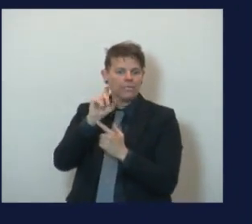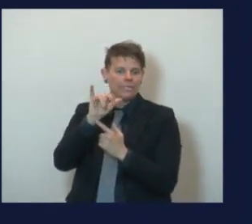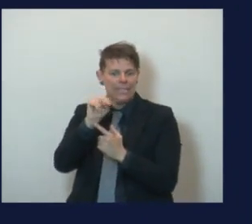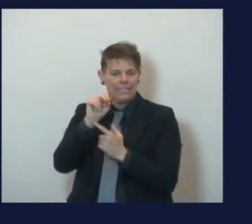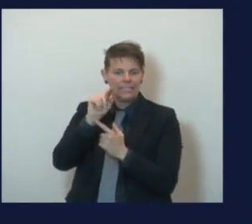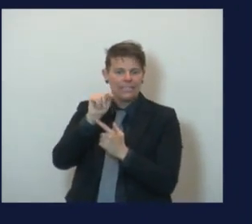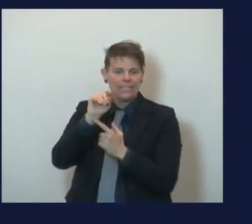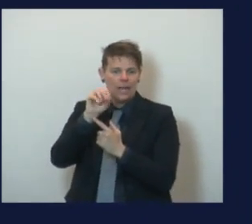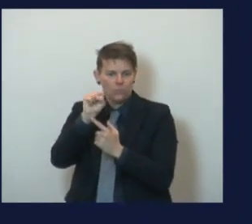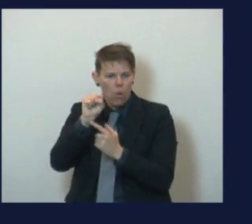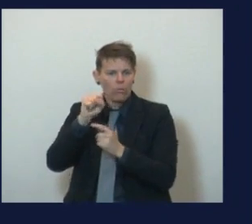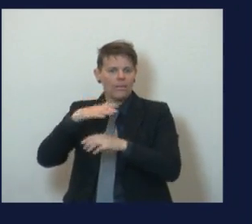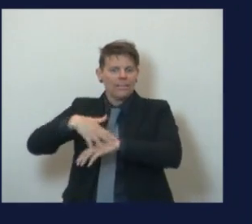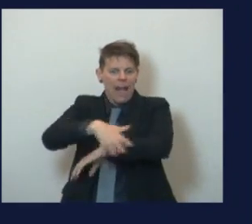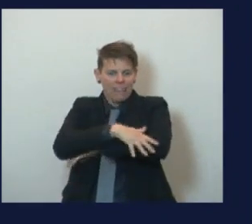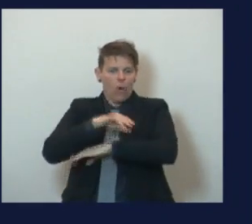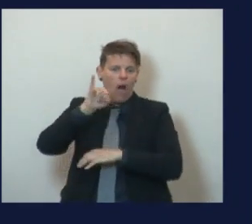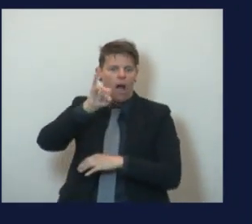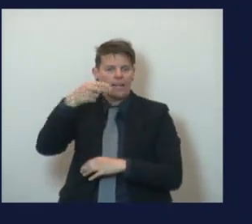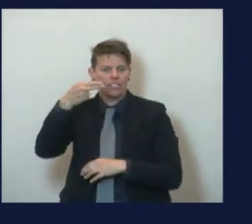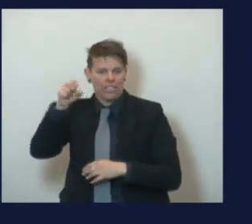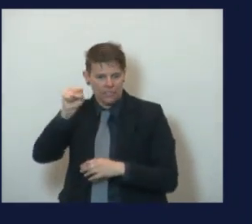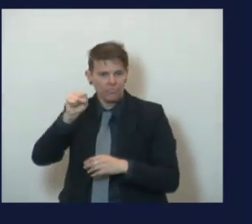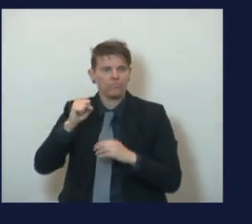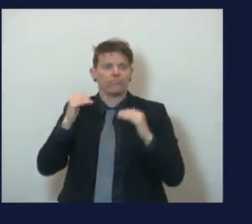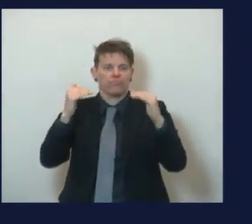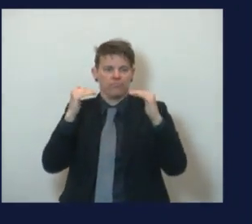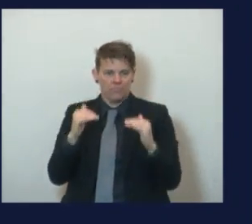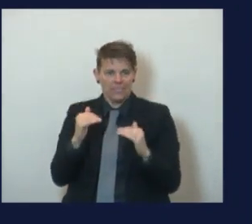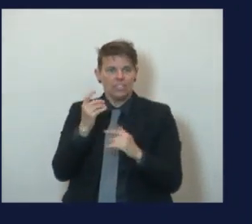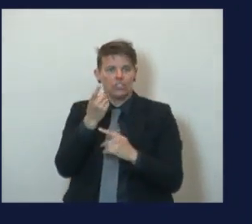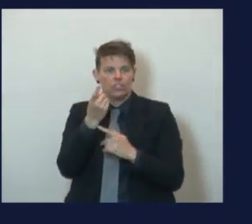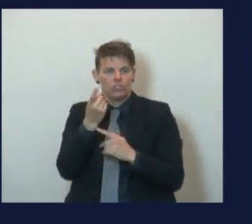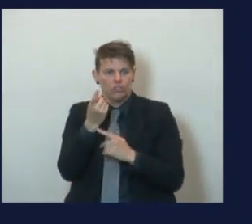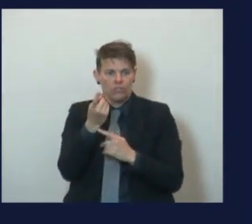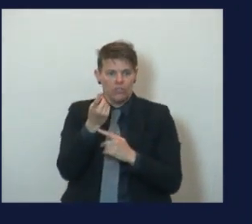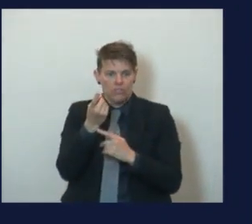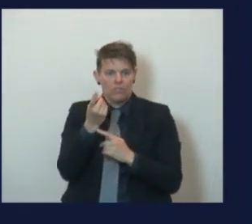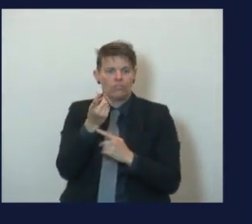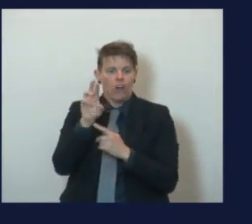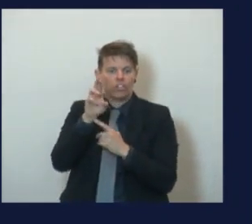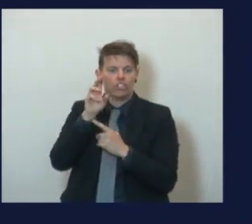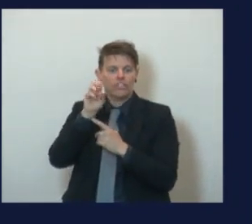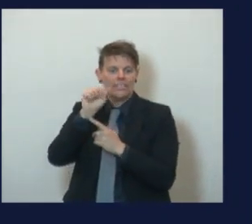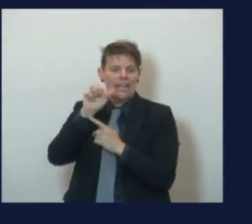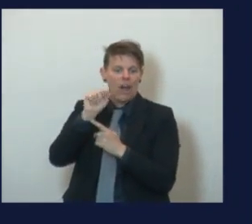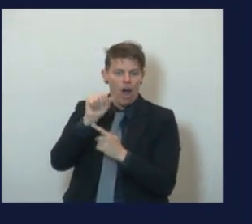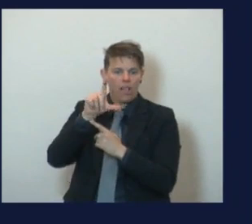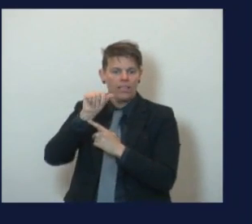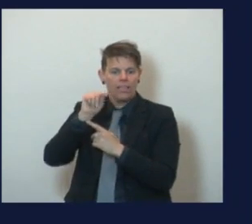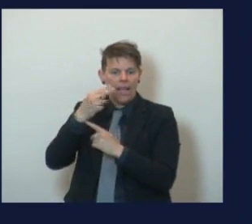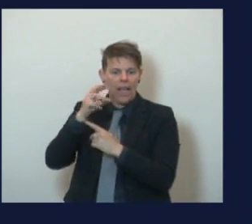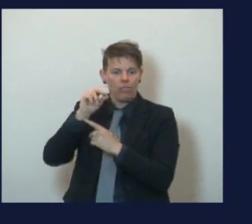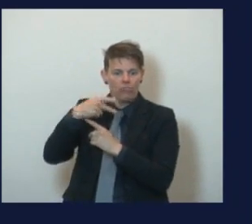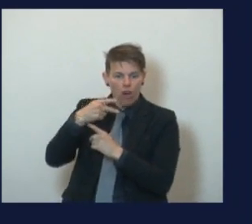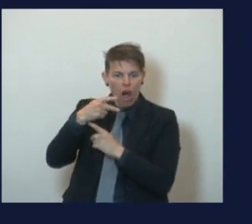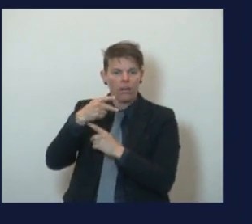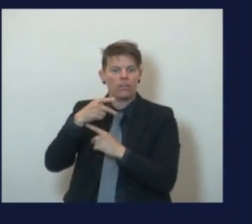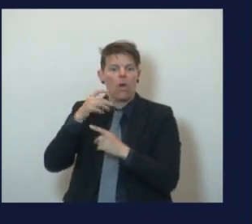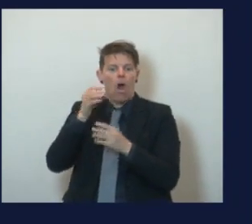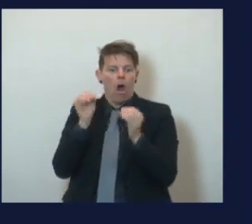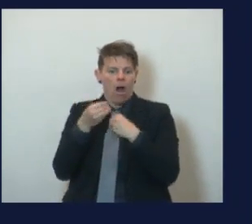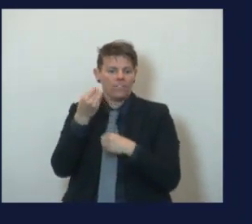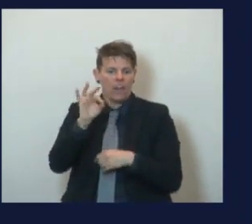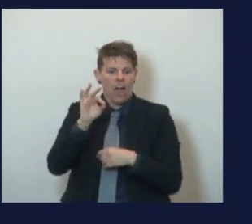HE’S HERE REPRESENTING FEMA AND IS AVAILABLE TO US TO THINK THROUGH ANY NUMBER OF NEW STRATEGIES THAT CAN REALLY MAKE A DIFFERENCE ROSALYN.